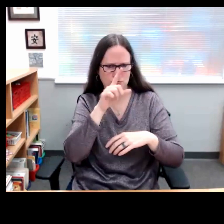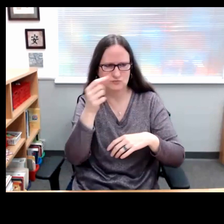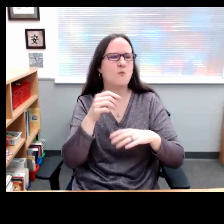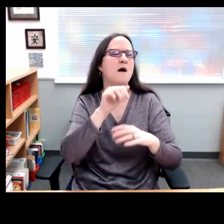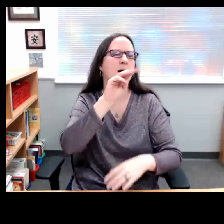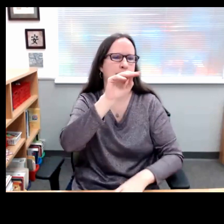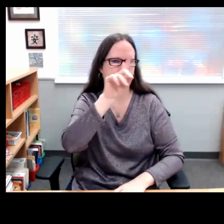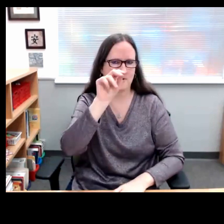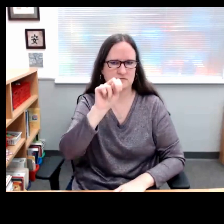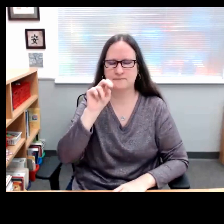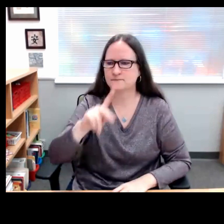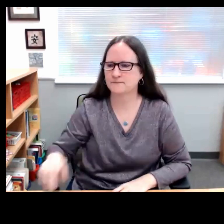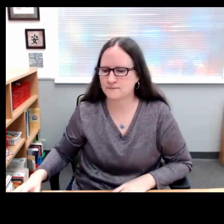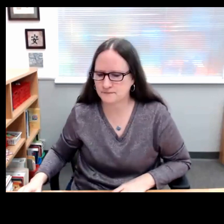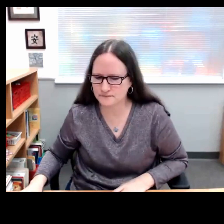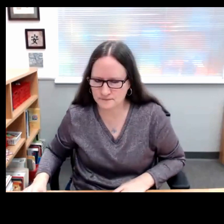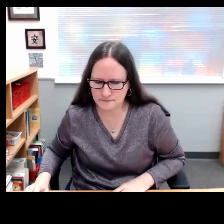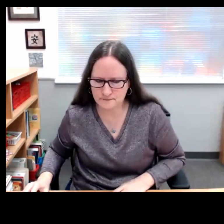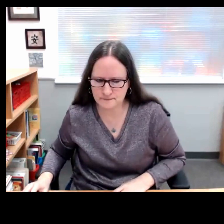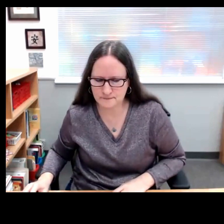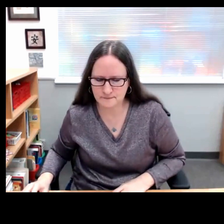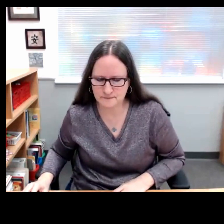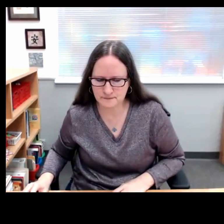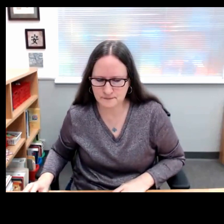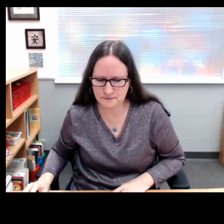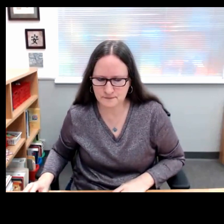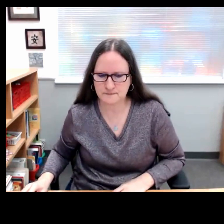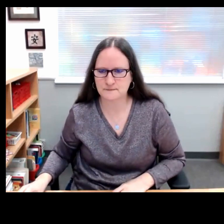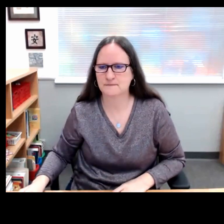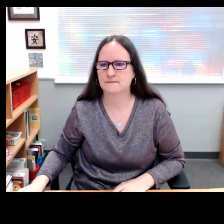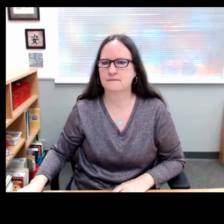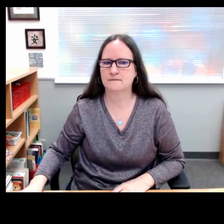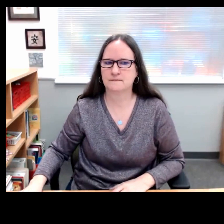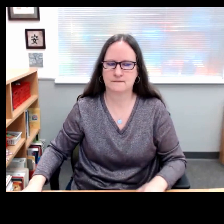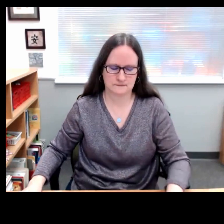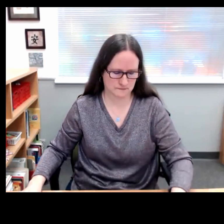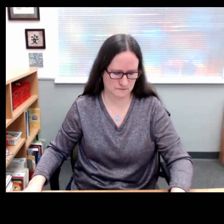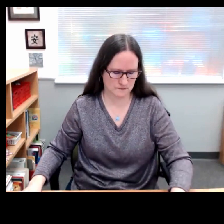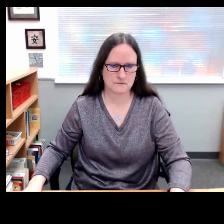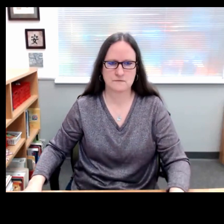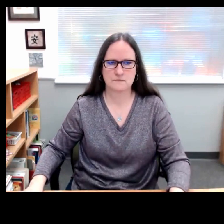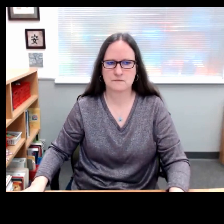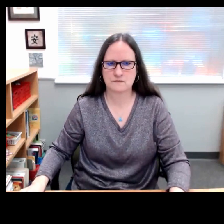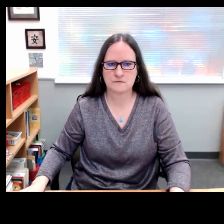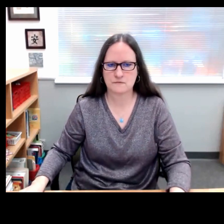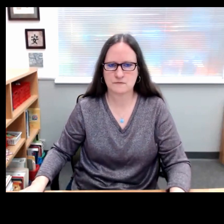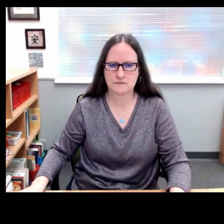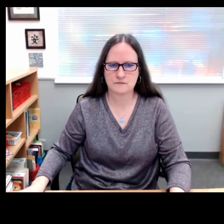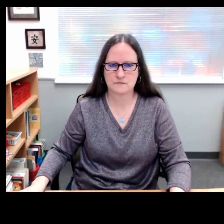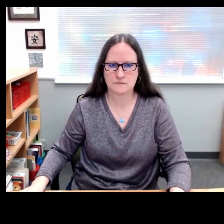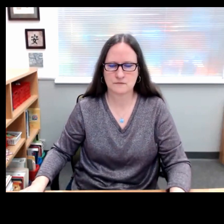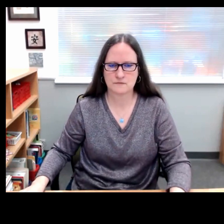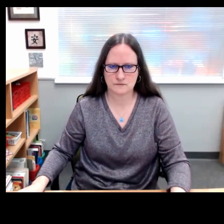There are several examples on Hands Land, and you can find it on Amazon. Let me just pull this up.